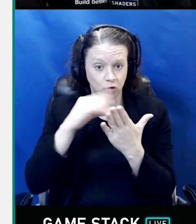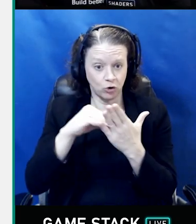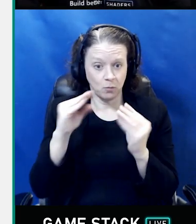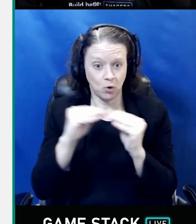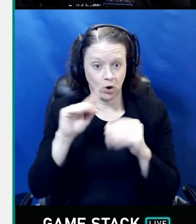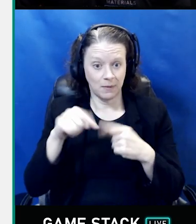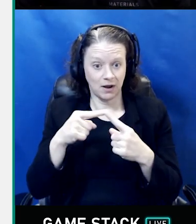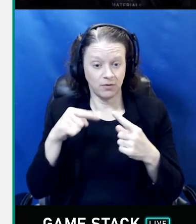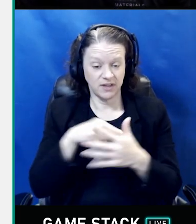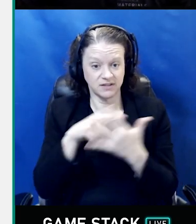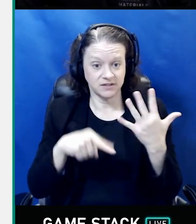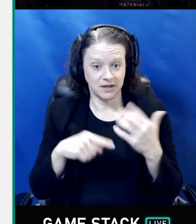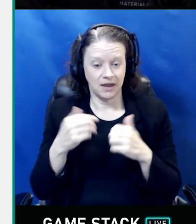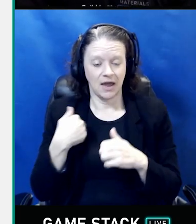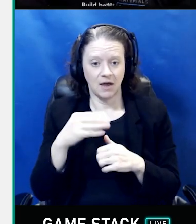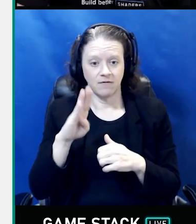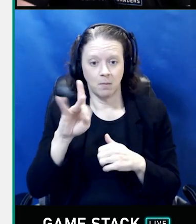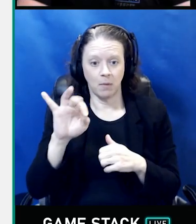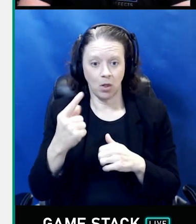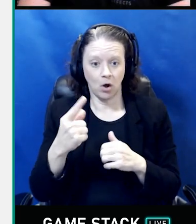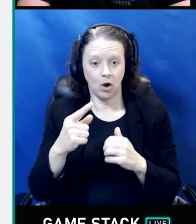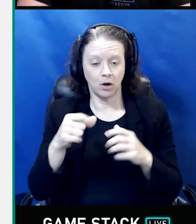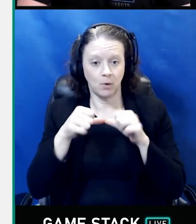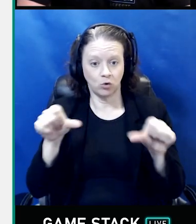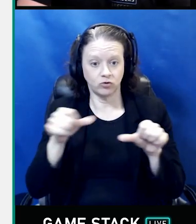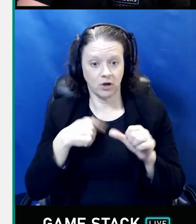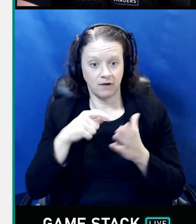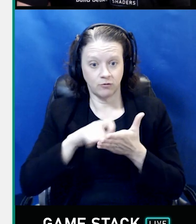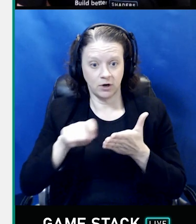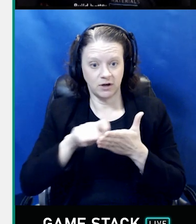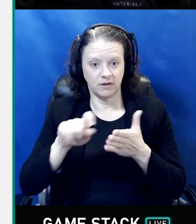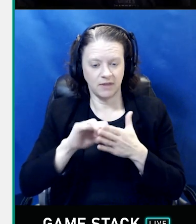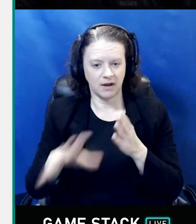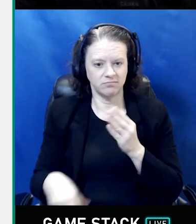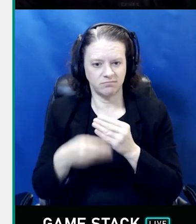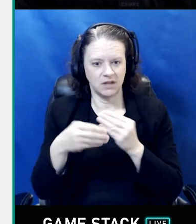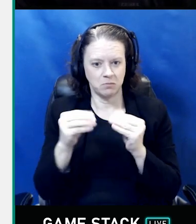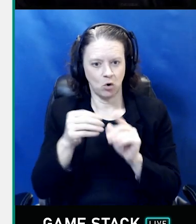So there is a blog post that I've written that accompanies this, goes into a little more detail,